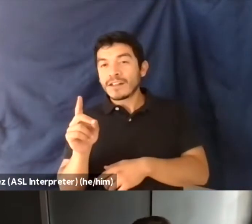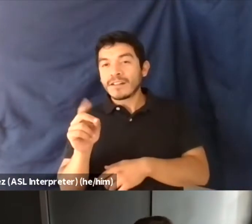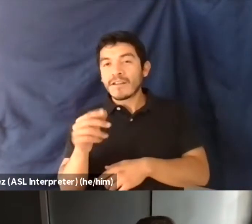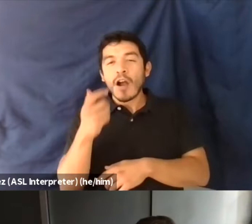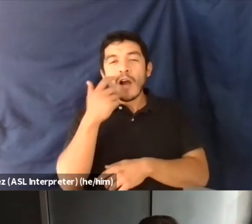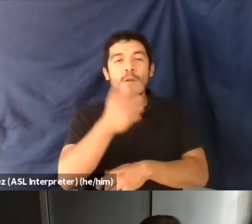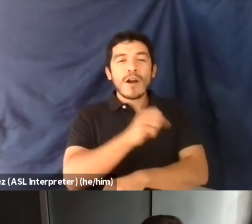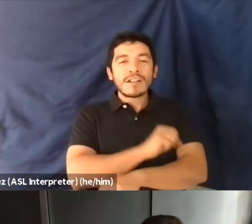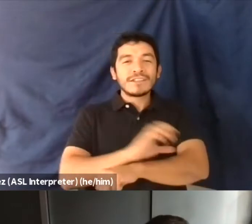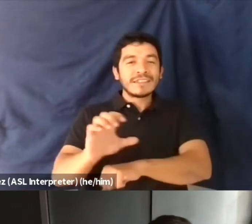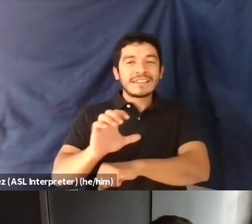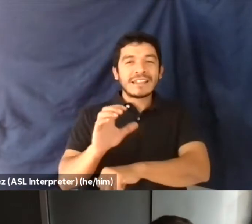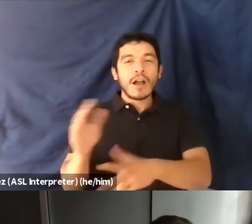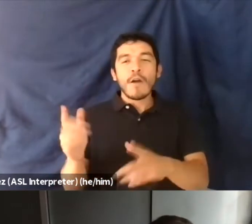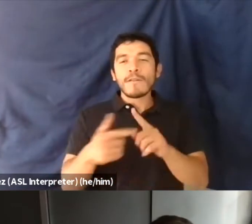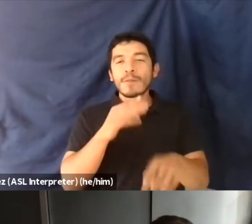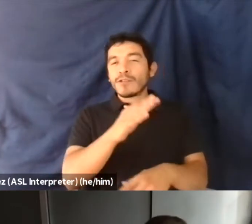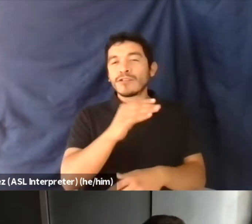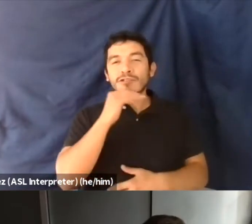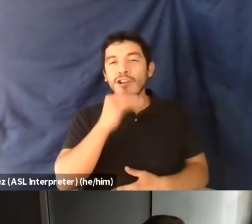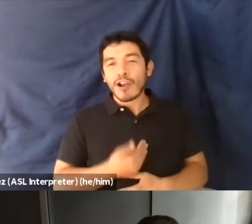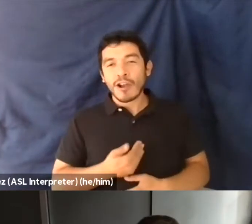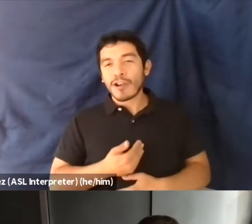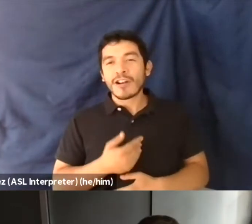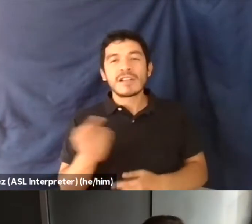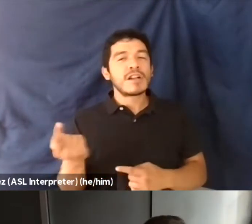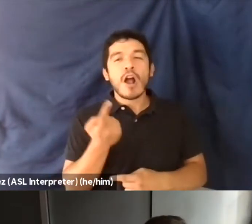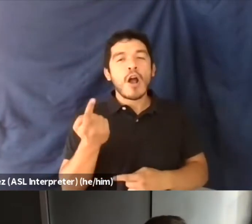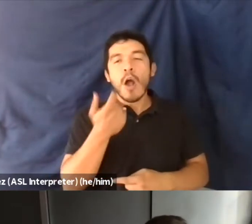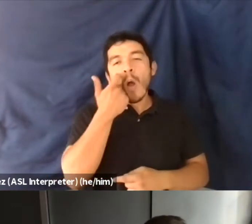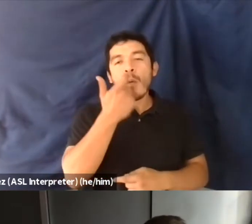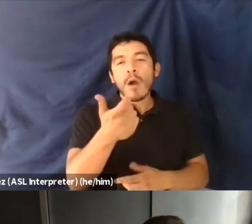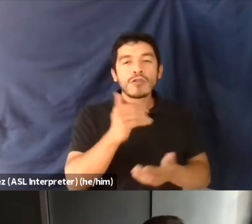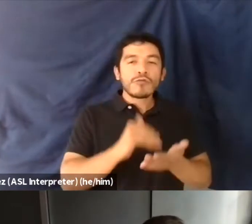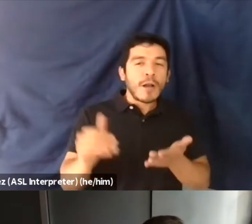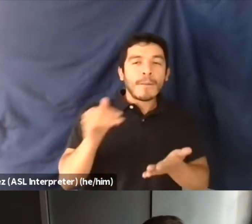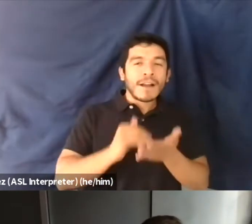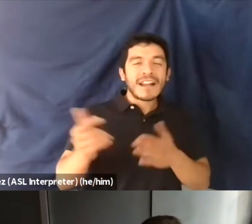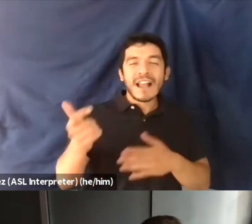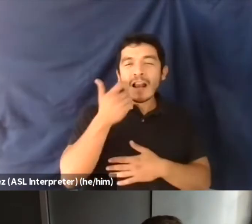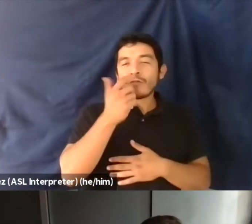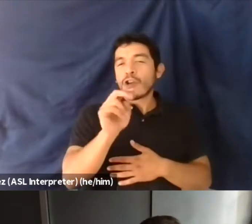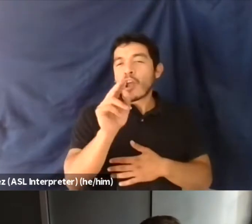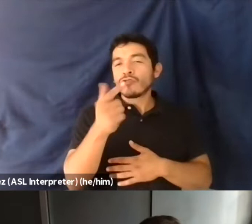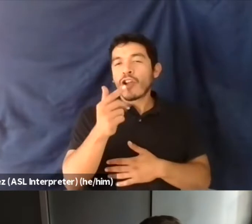So that's really what it was like, it was always kind of, or watch editable sequence, watch drag race, every nectar that, and I mean,